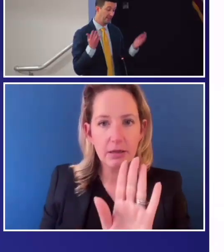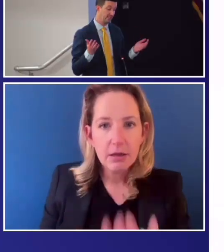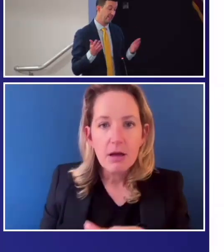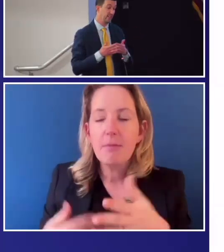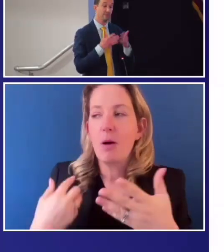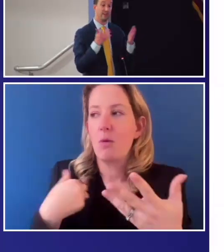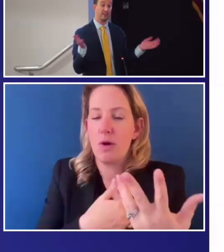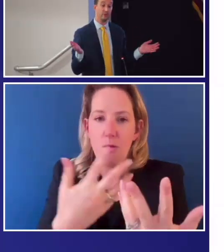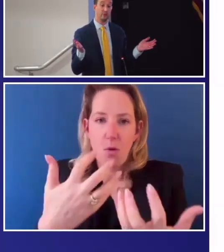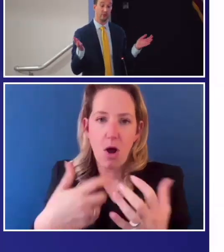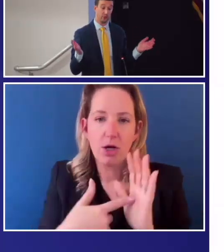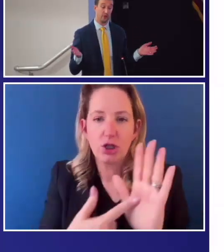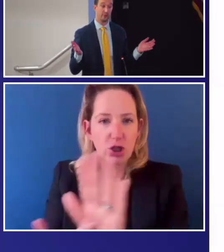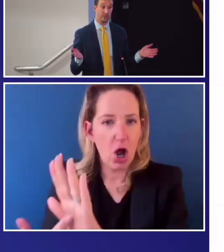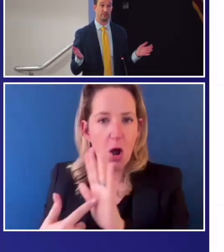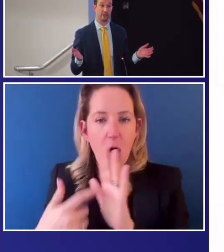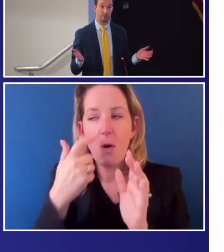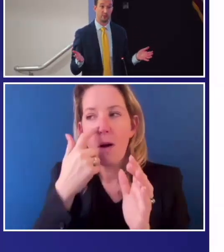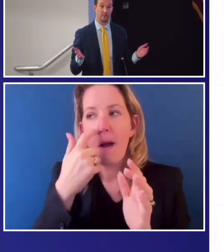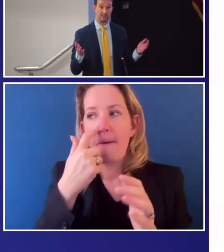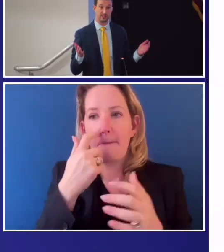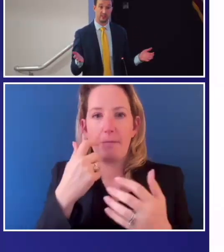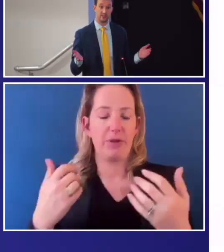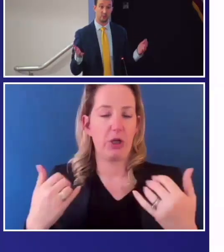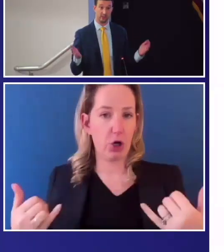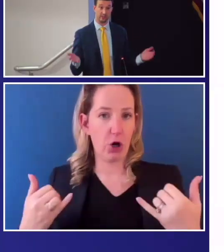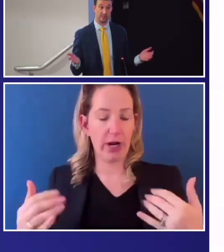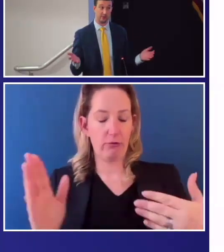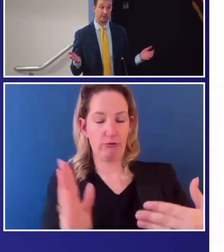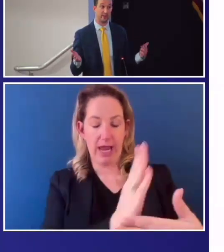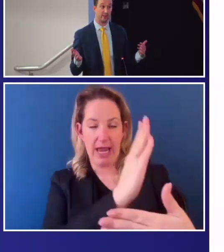least identify you the current range of options that exist that we're considering